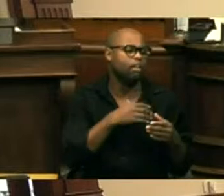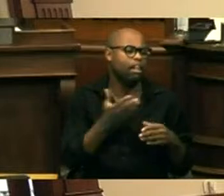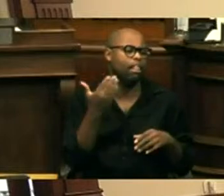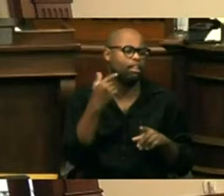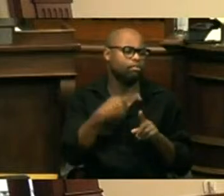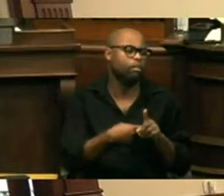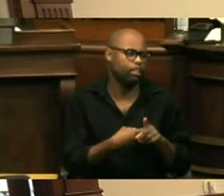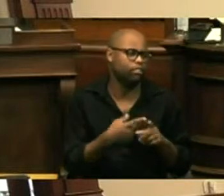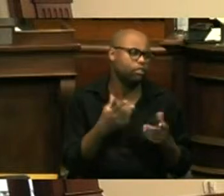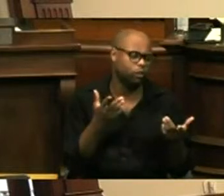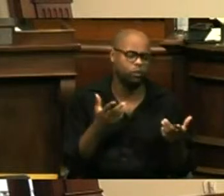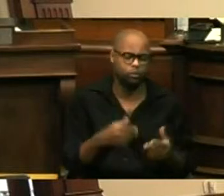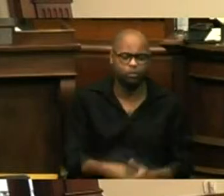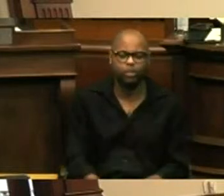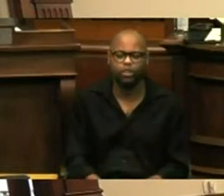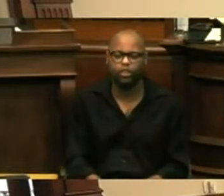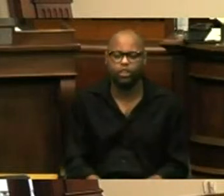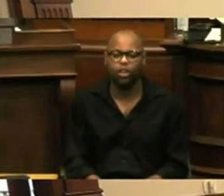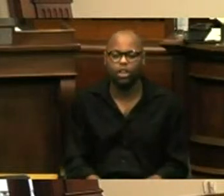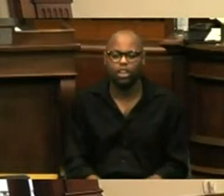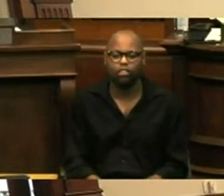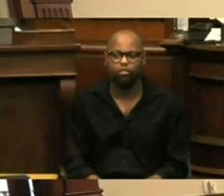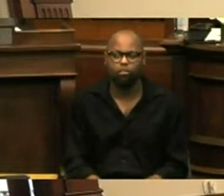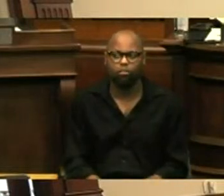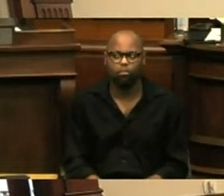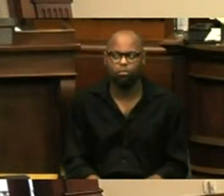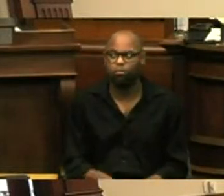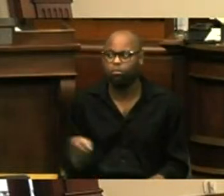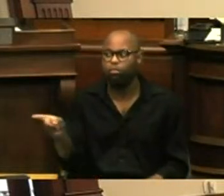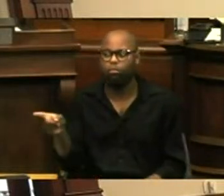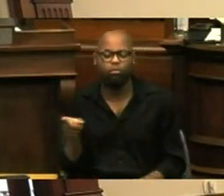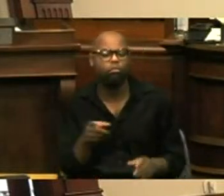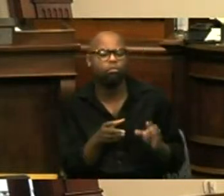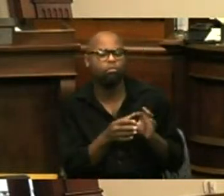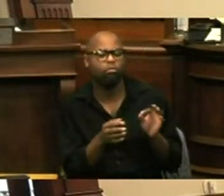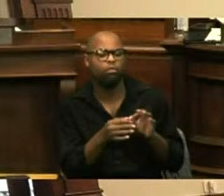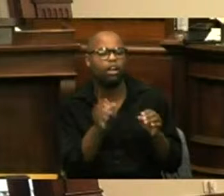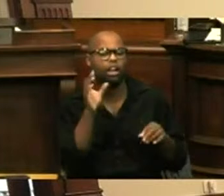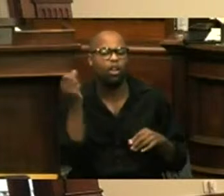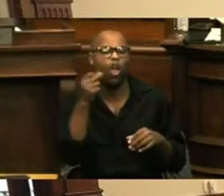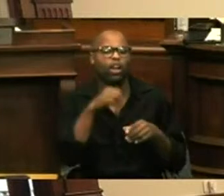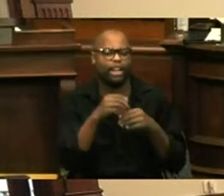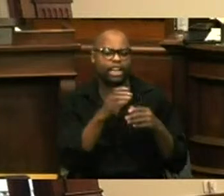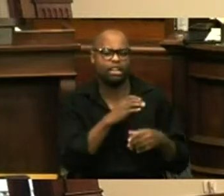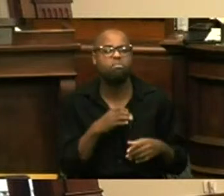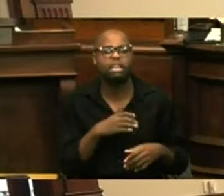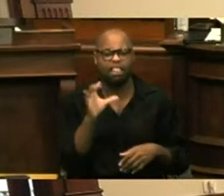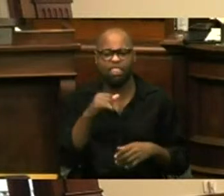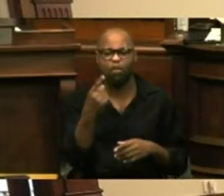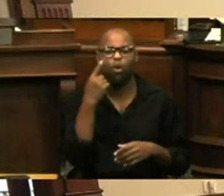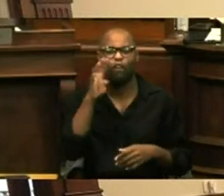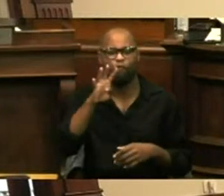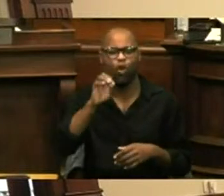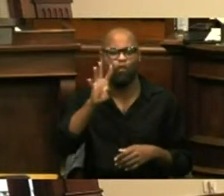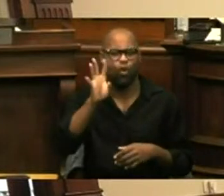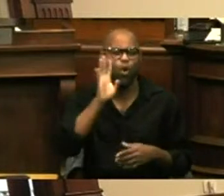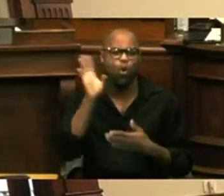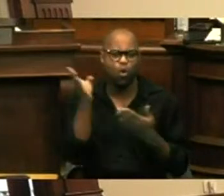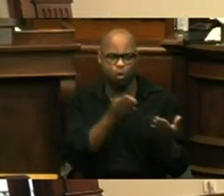committee. So we got a it was held in committee last month. Right. So we just have an